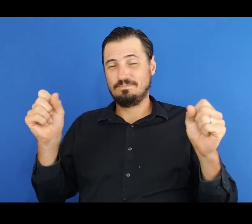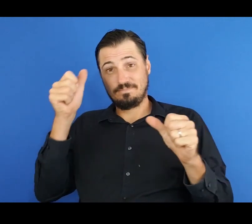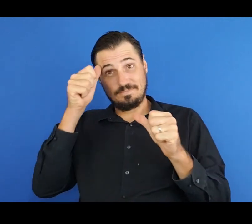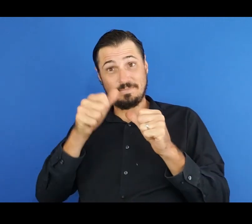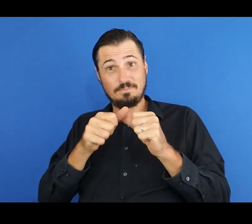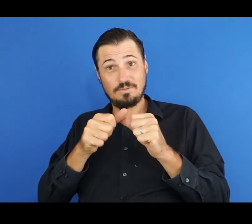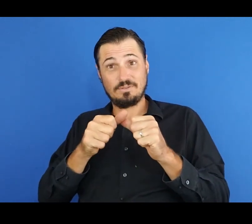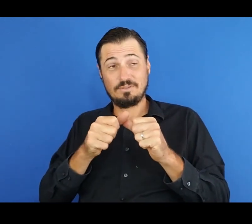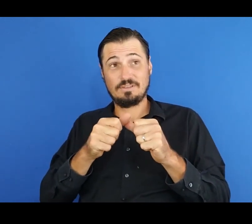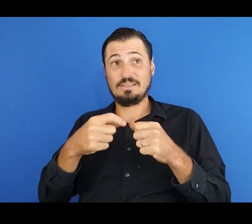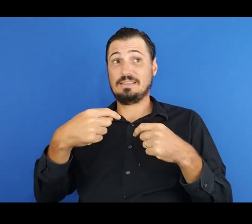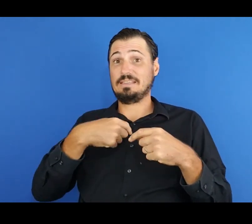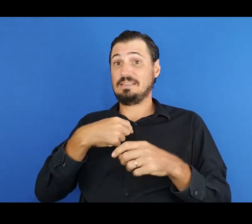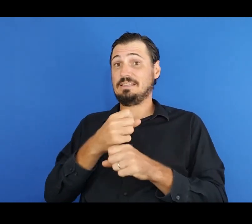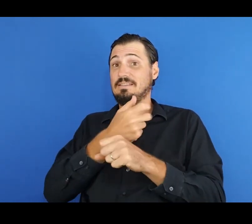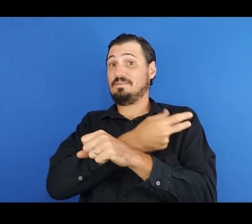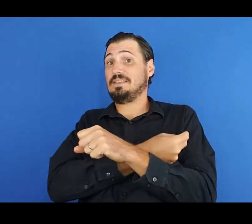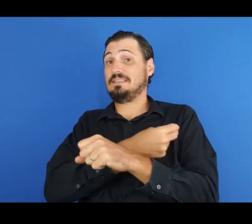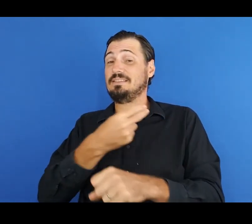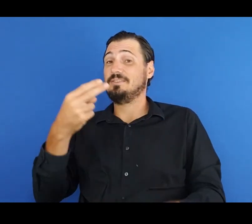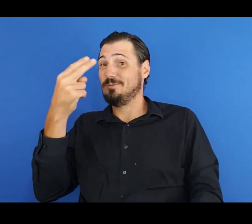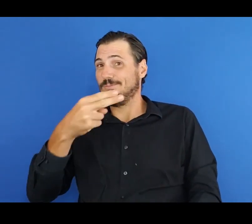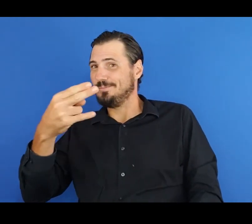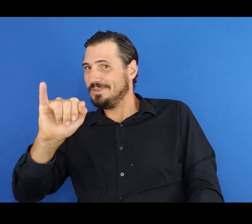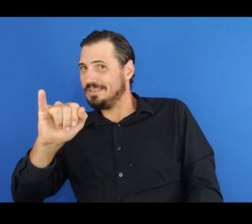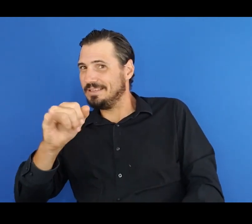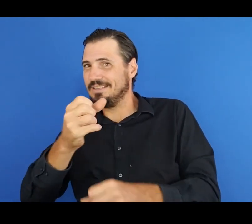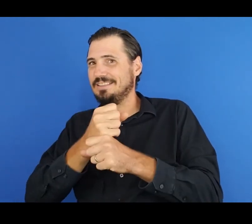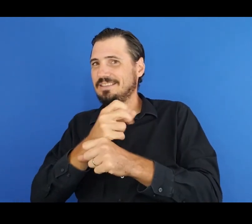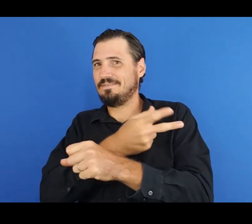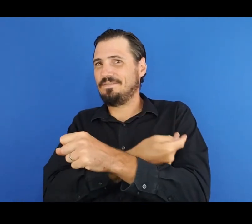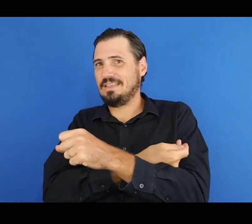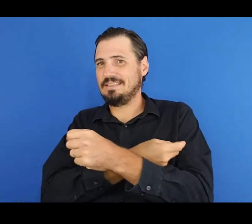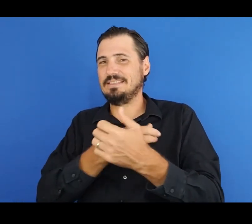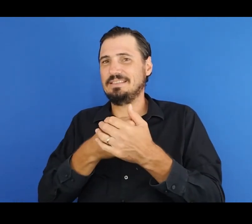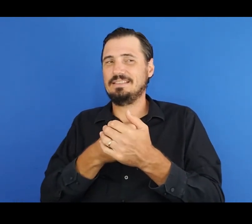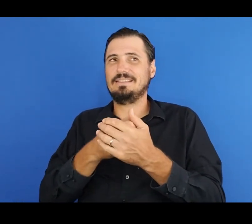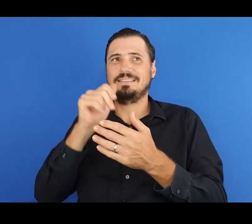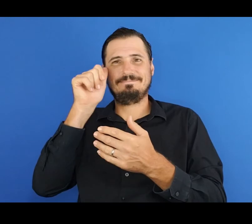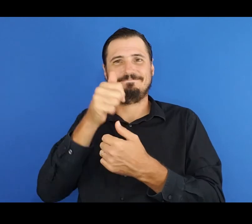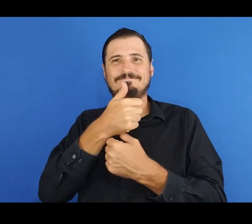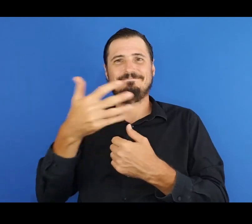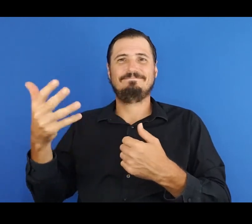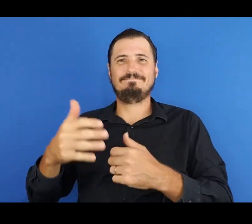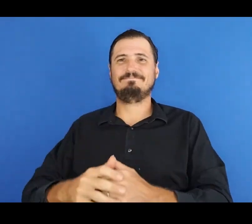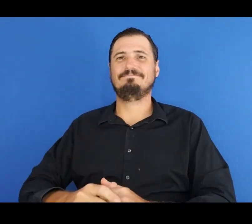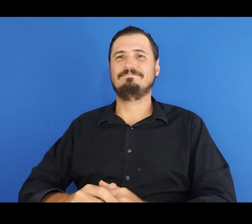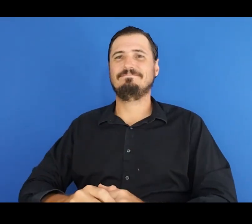And remember, I got vaccinated #HIGotVaccinated! Aloha!